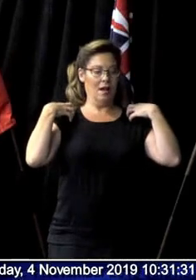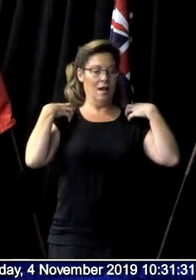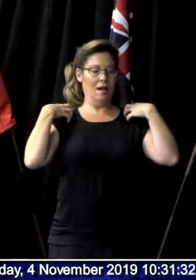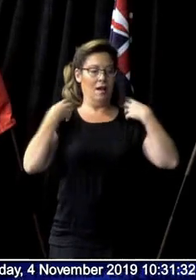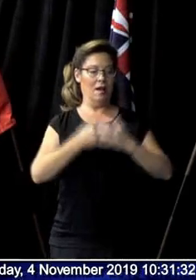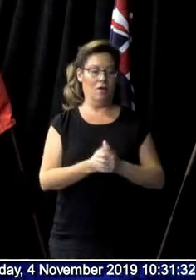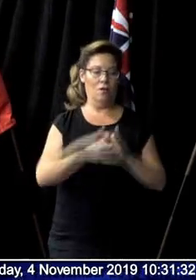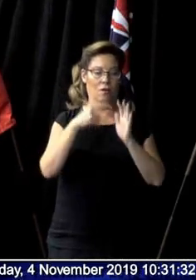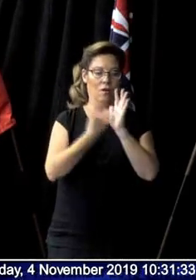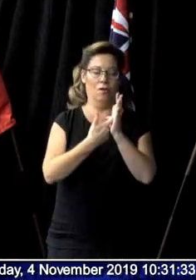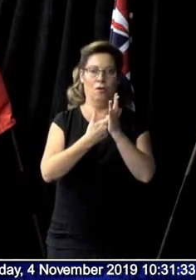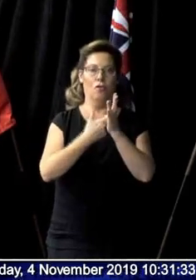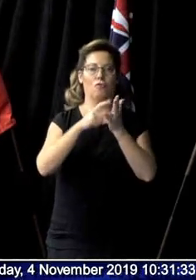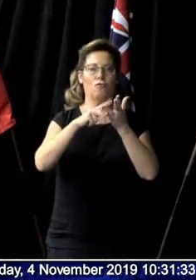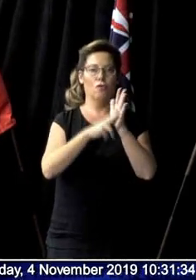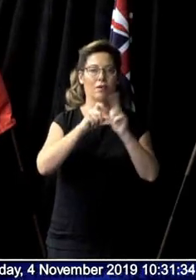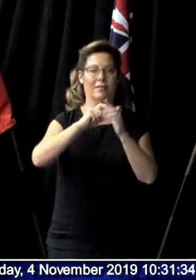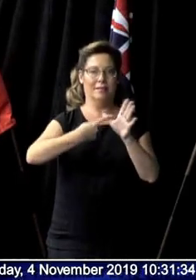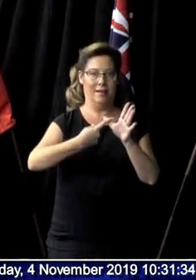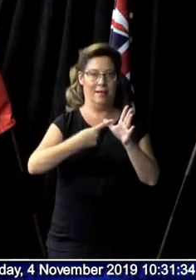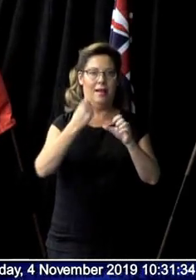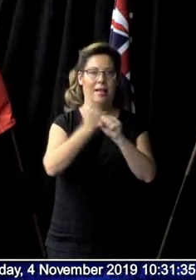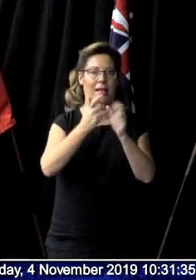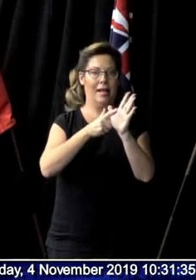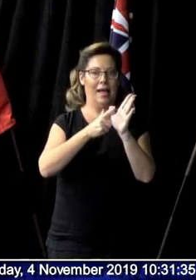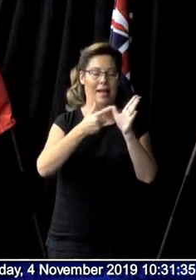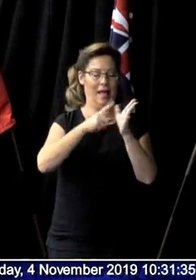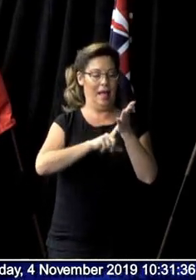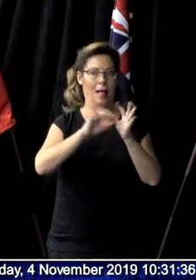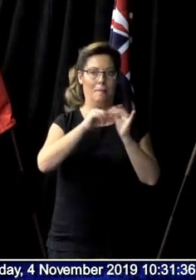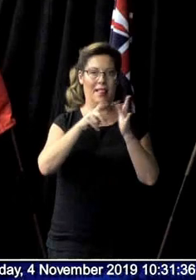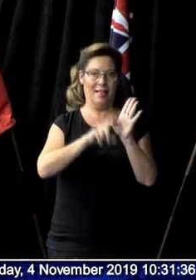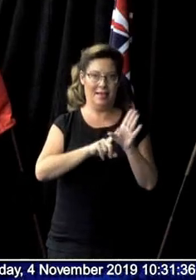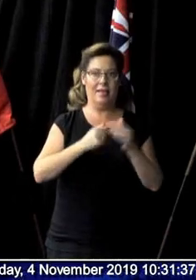and Commissioner Andrea Mason, OAM, immediately to my right.